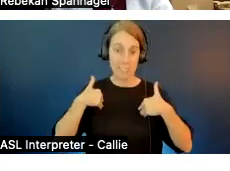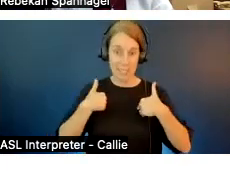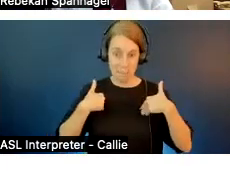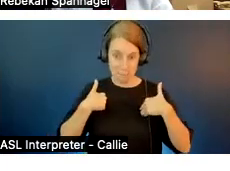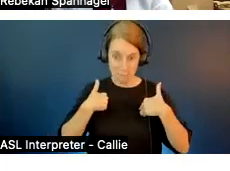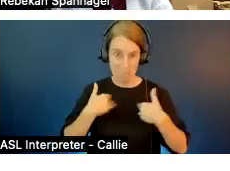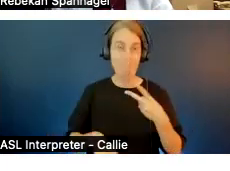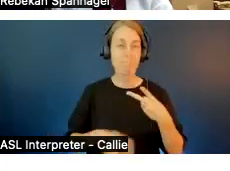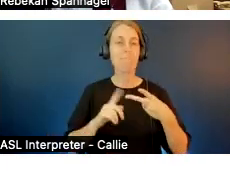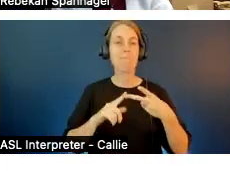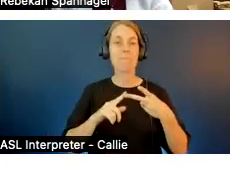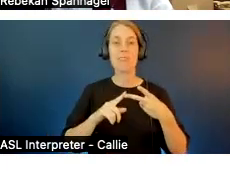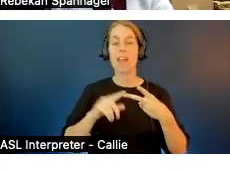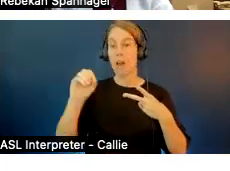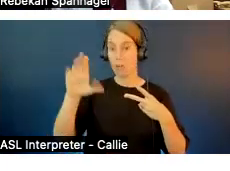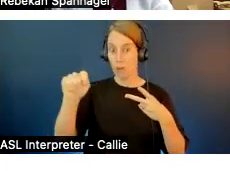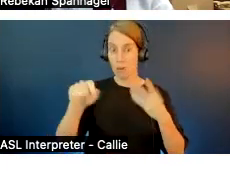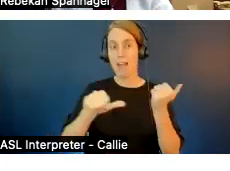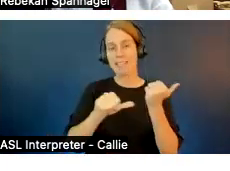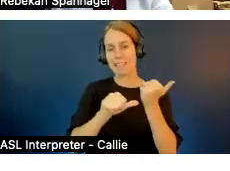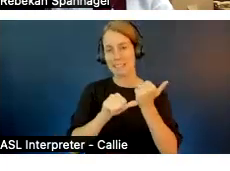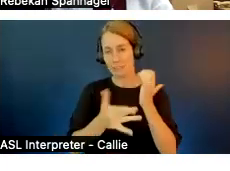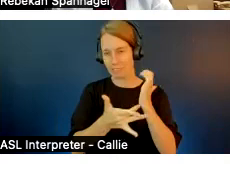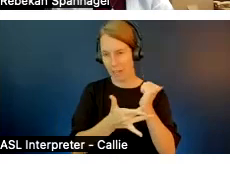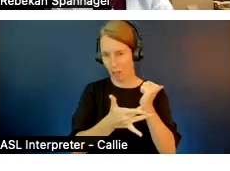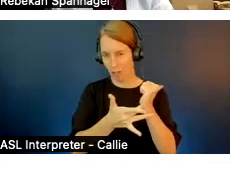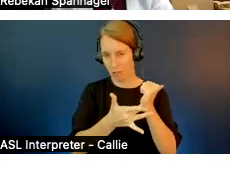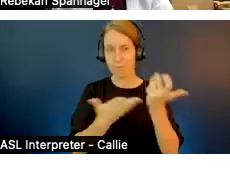and in November we'll be having our second guardianship session if you missed the first